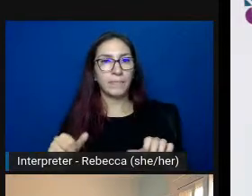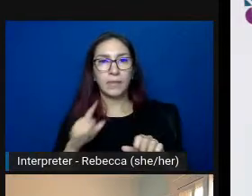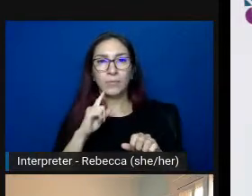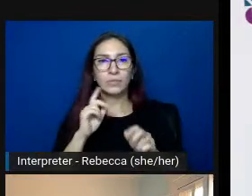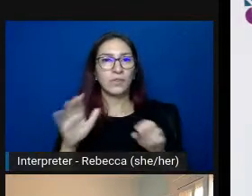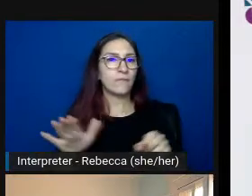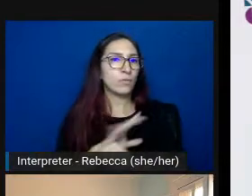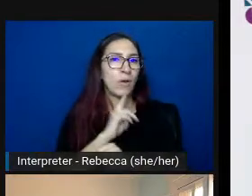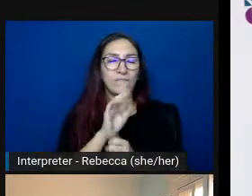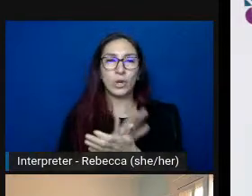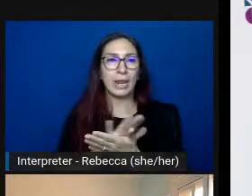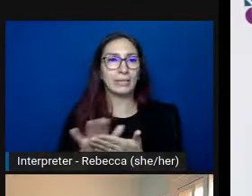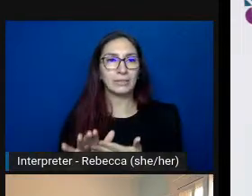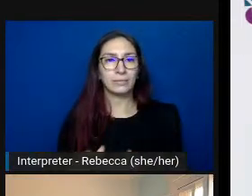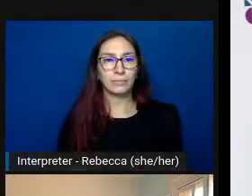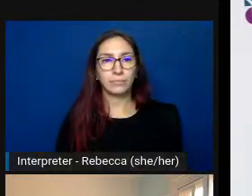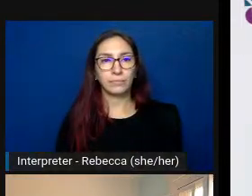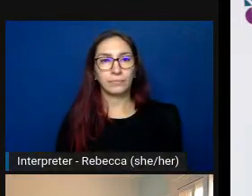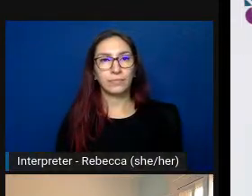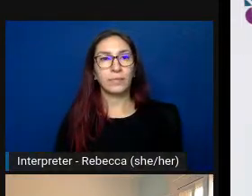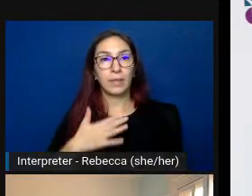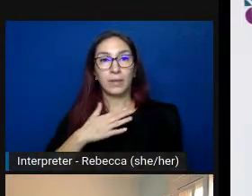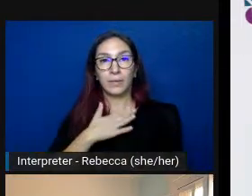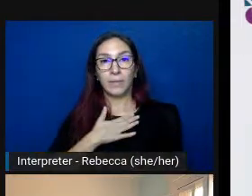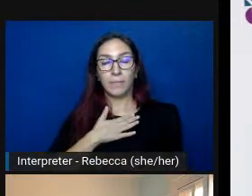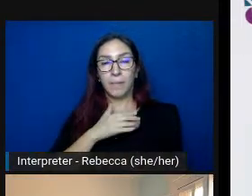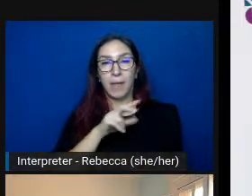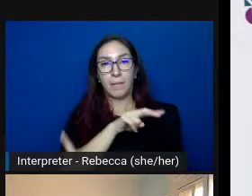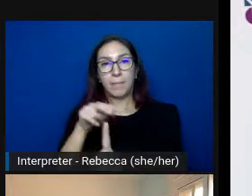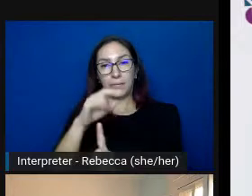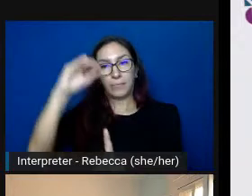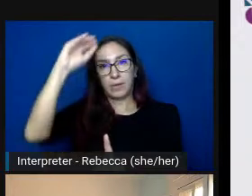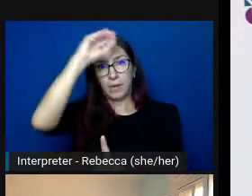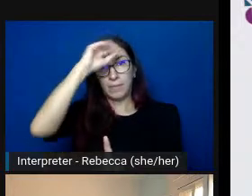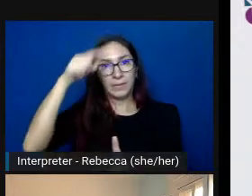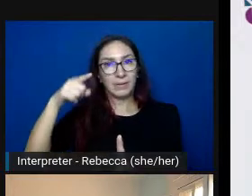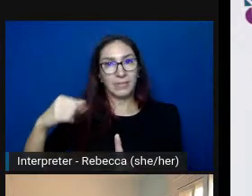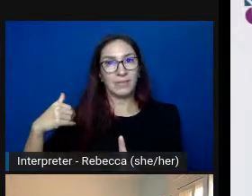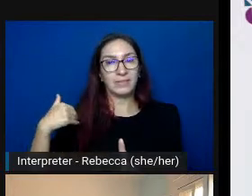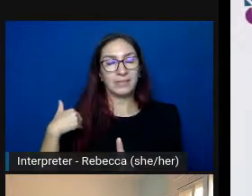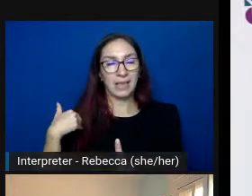there were no tables it was a fully